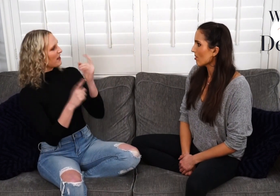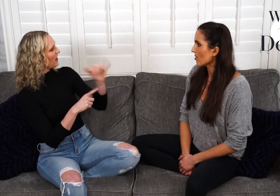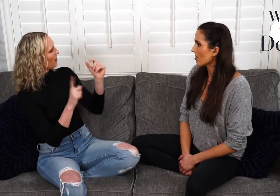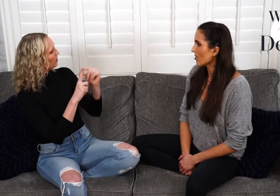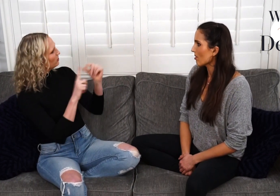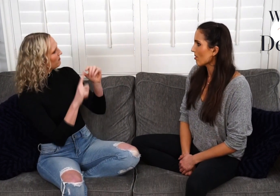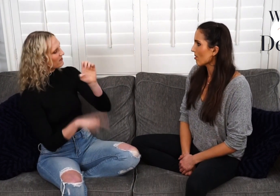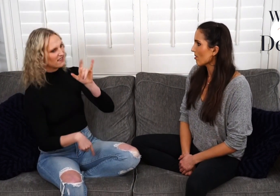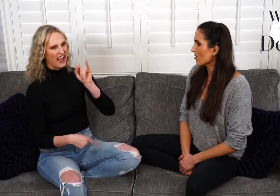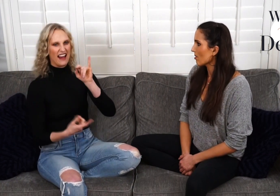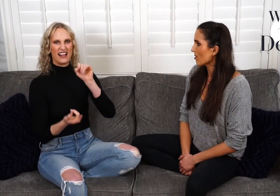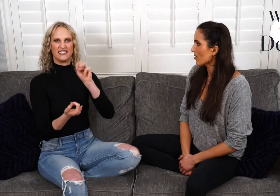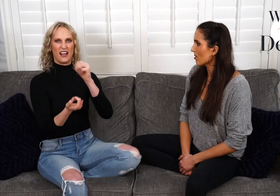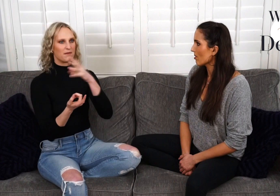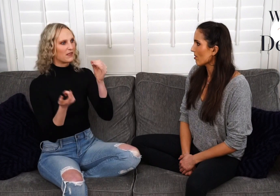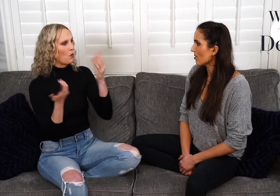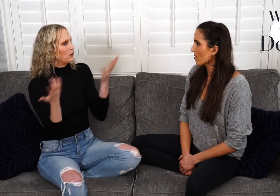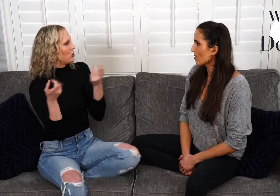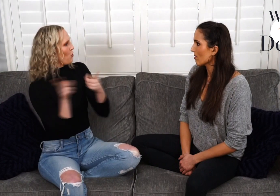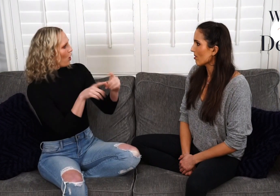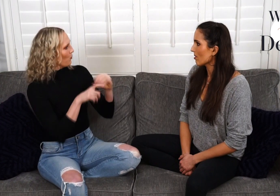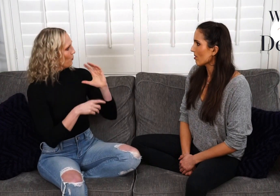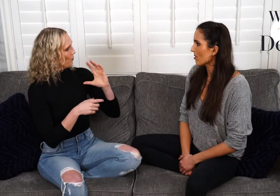about the term elitism and what's going on in